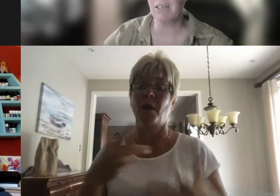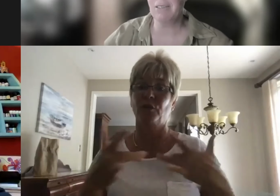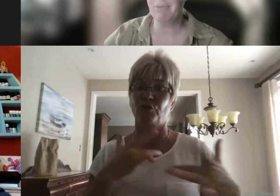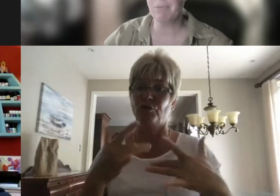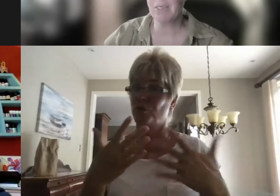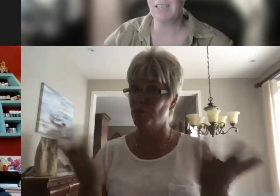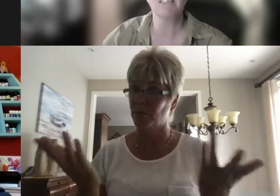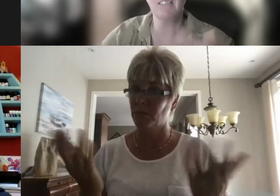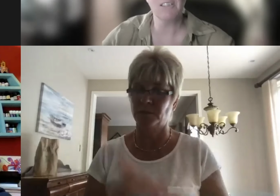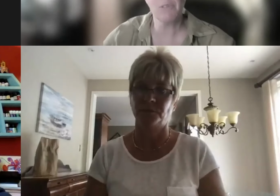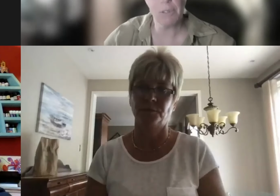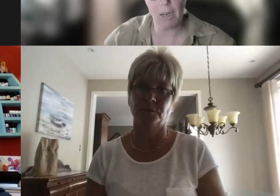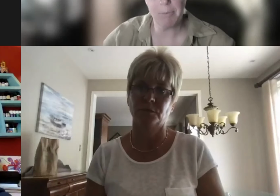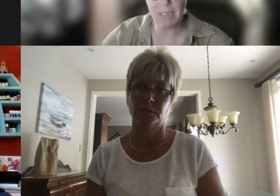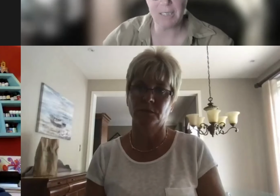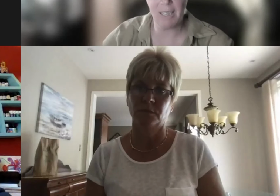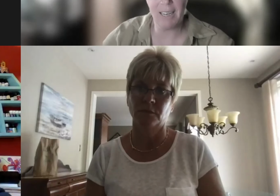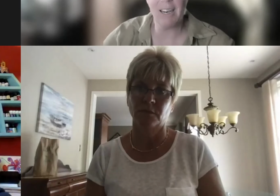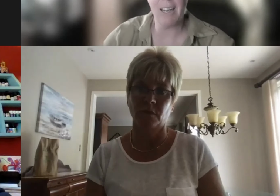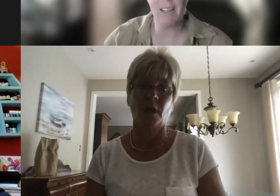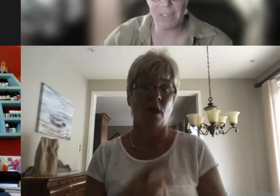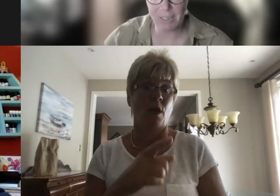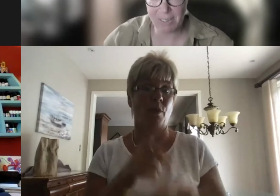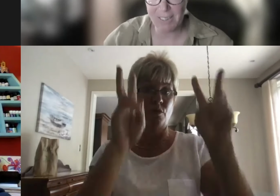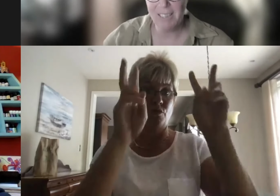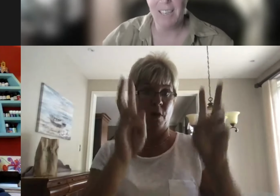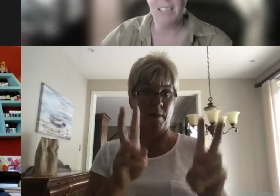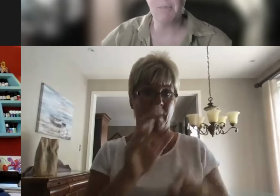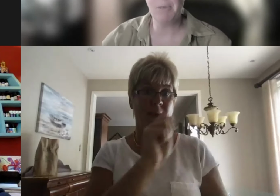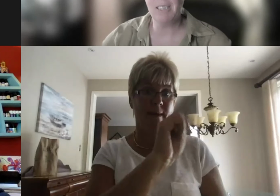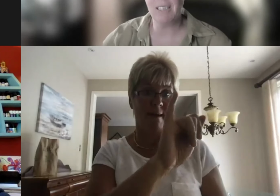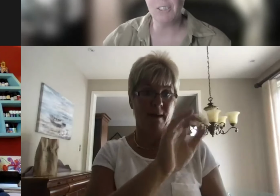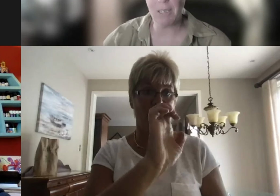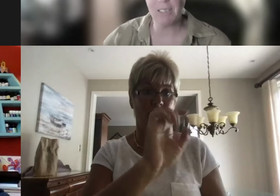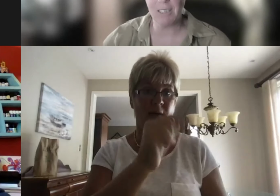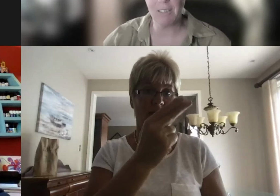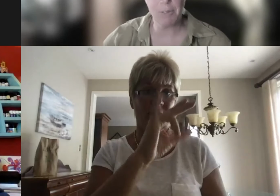Those are topics that AI ethics has been addressing for